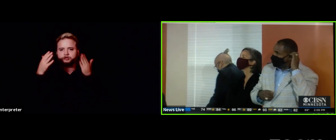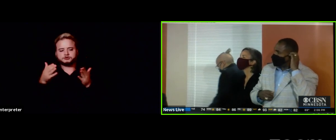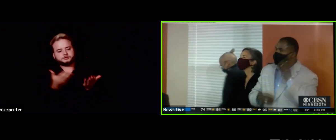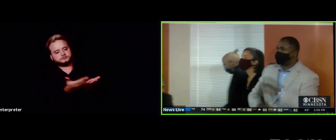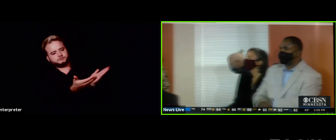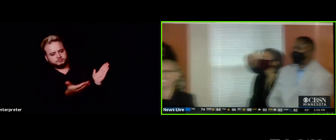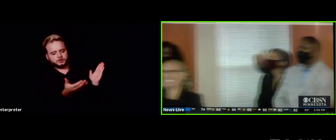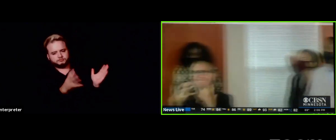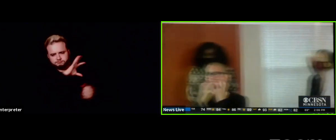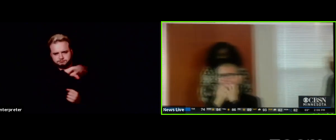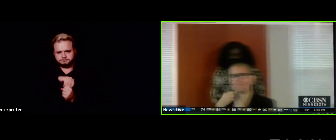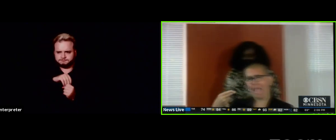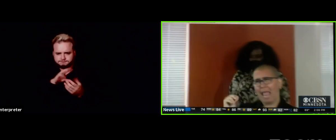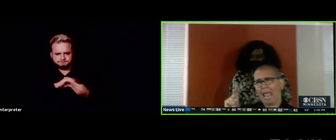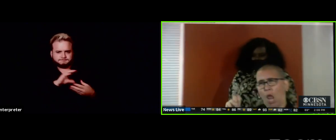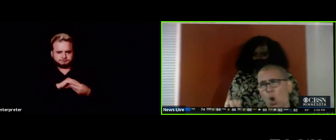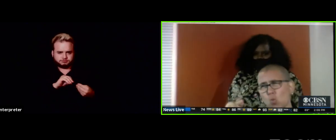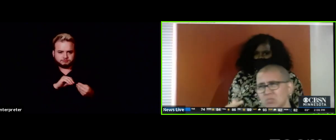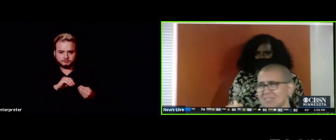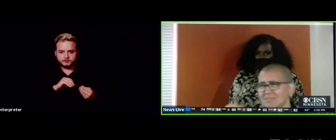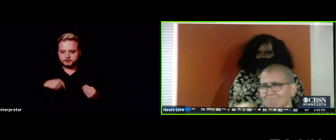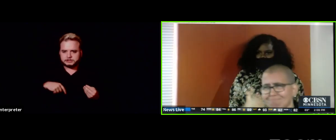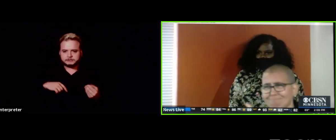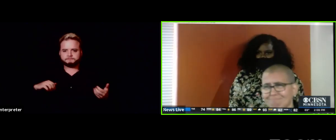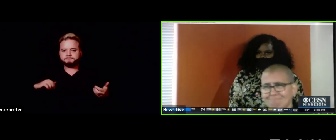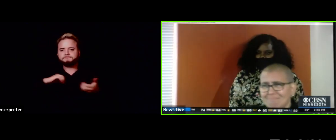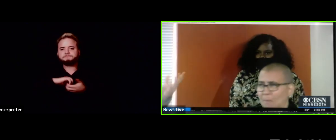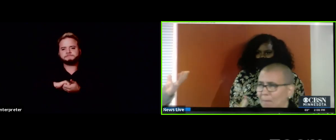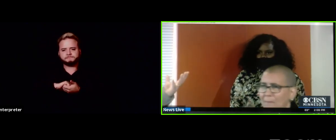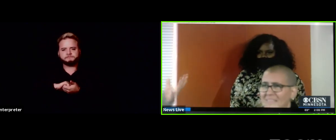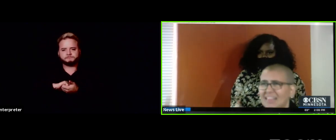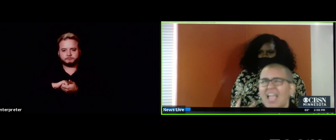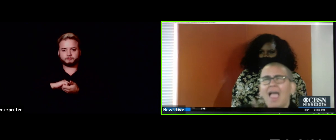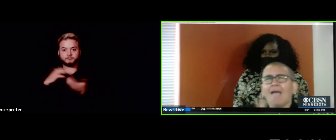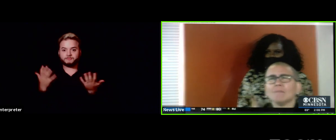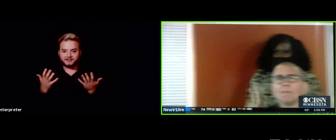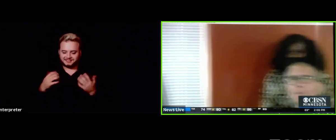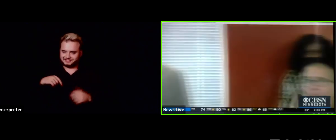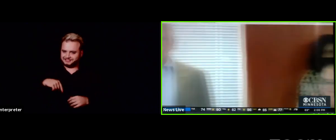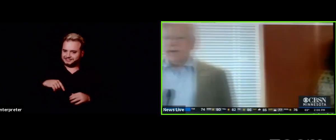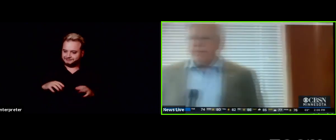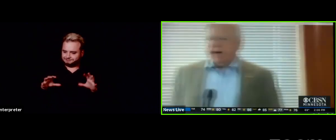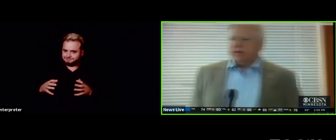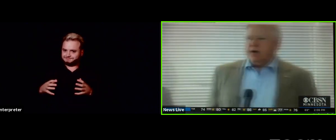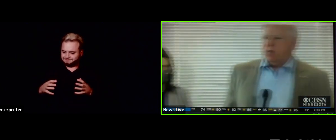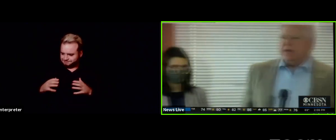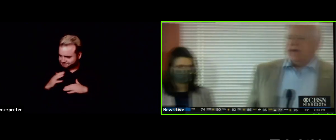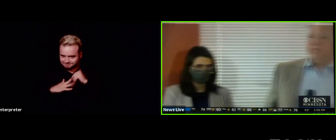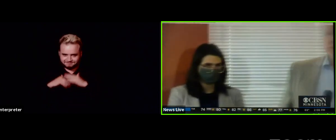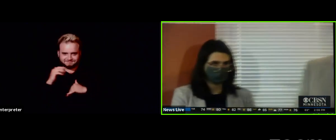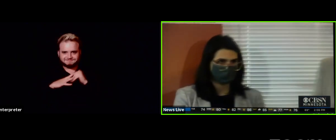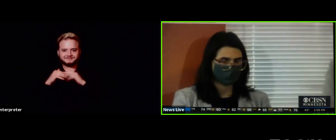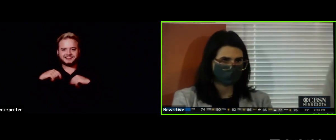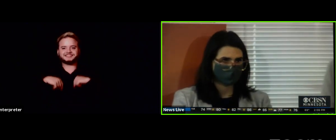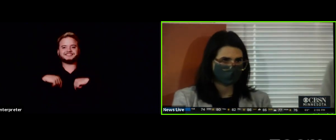to get facilities like this built and then showing what the impact will have and you'll hear here in a little bit, America, about what life looks like when you have stable